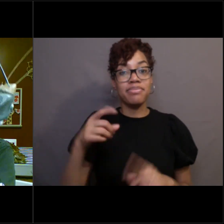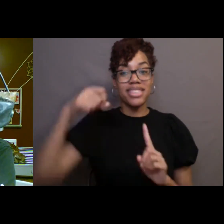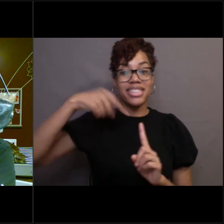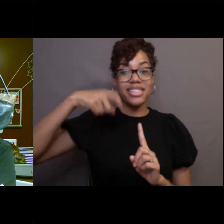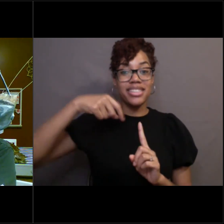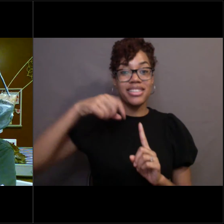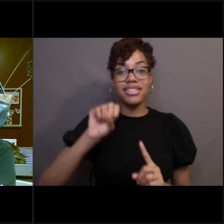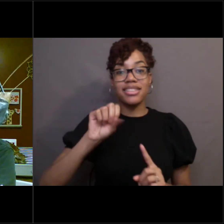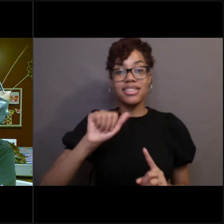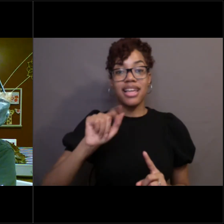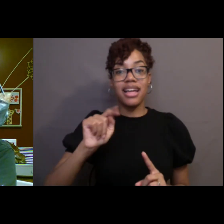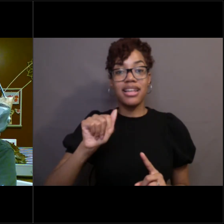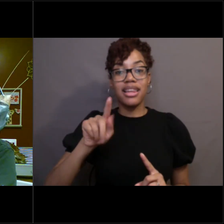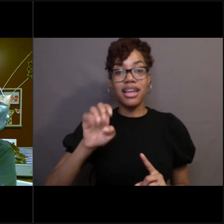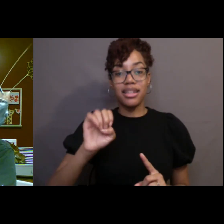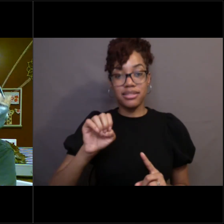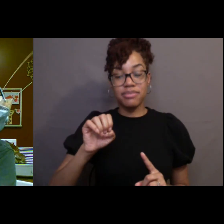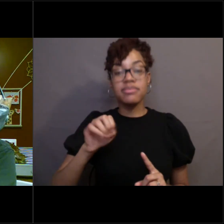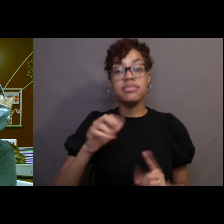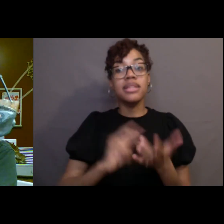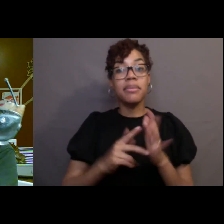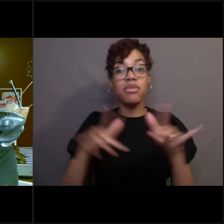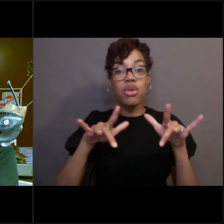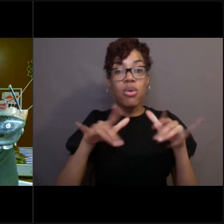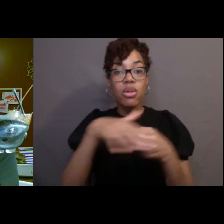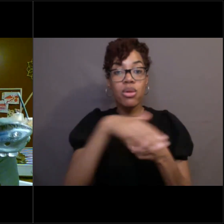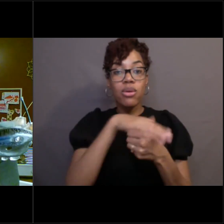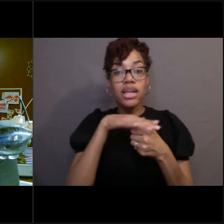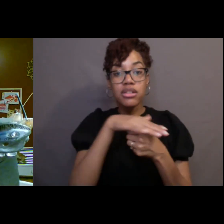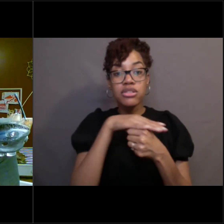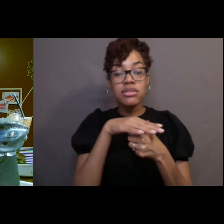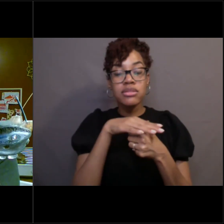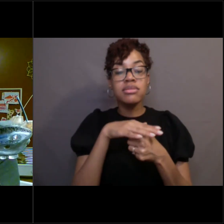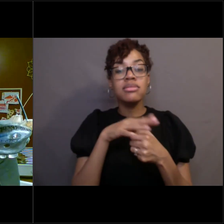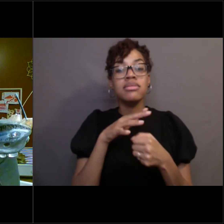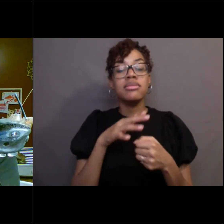And this thing records and transmits location, and then also records dive behavior.